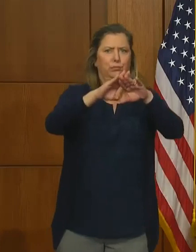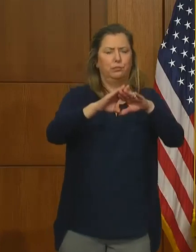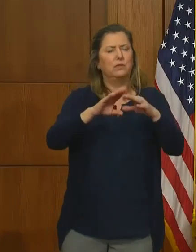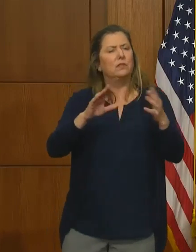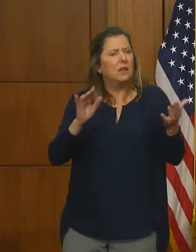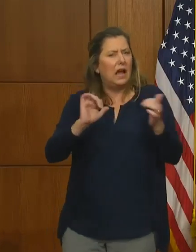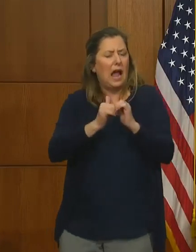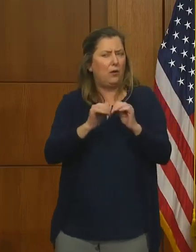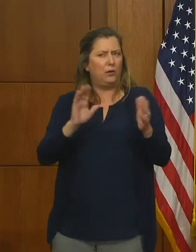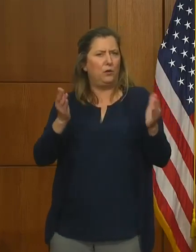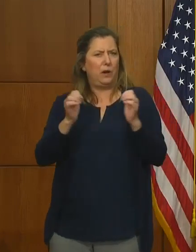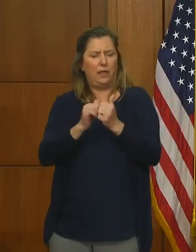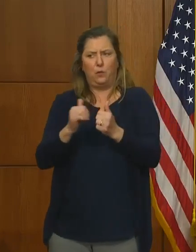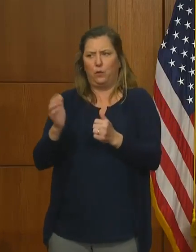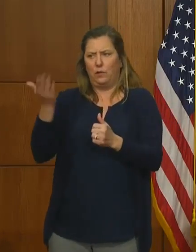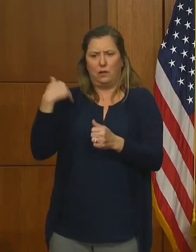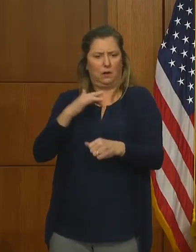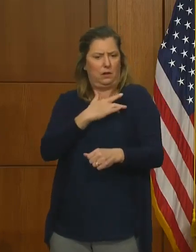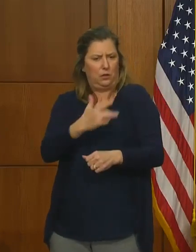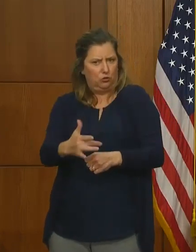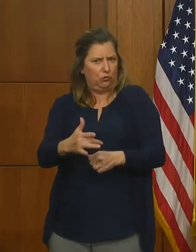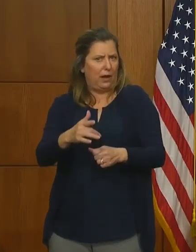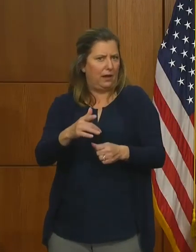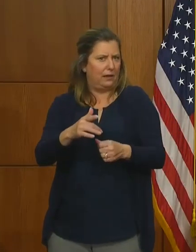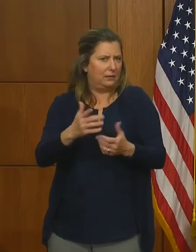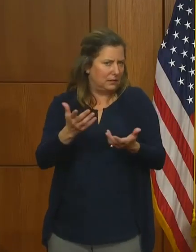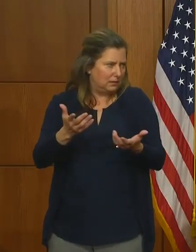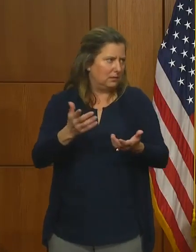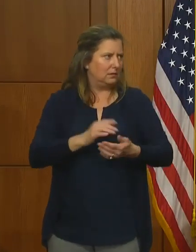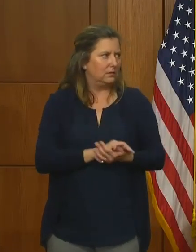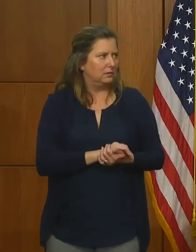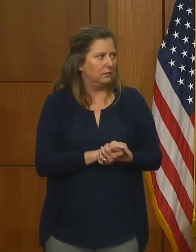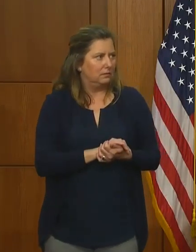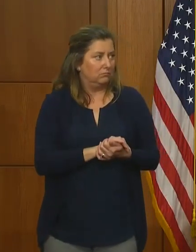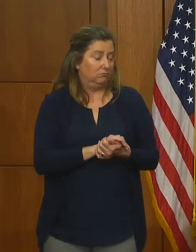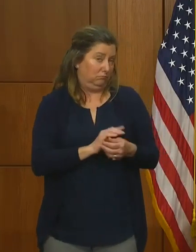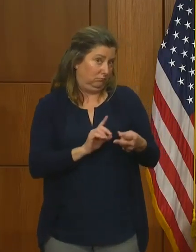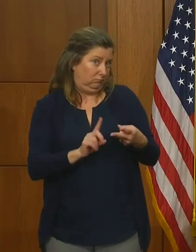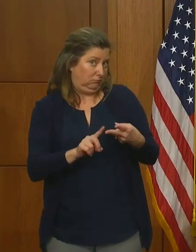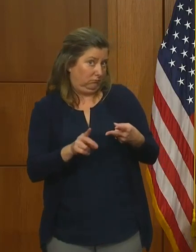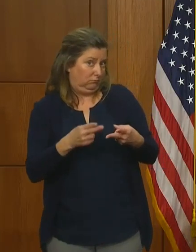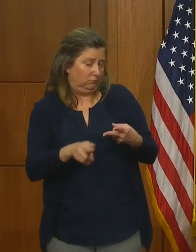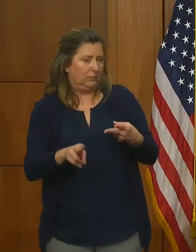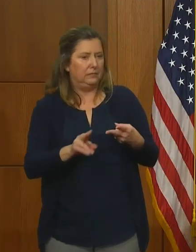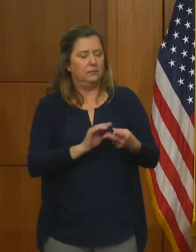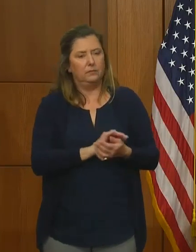NOW- AND HOW DO YOU SQUARE THAT AGAINST OTHER TRENDS IN TERMS